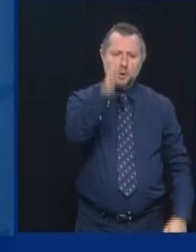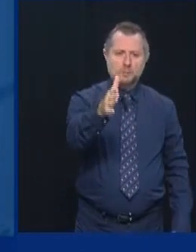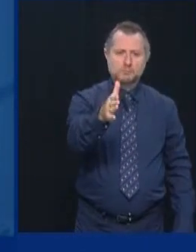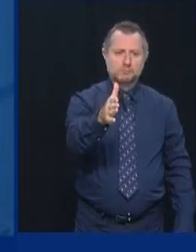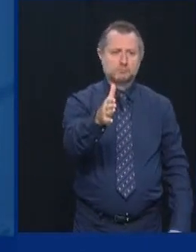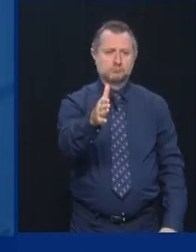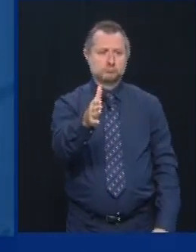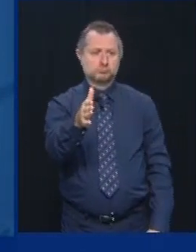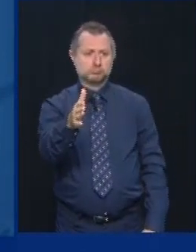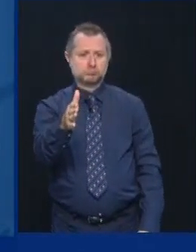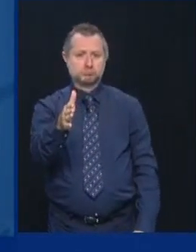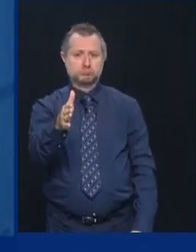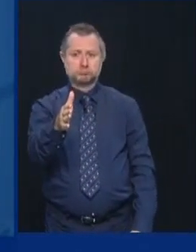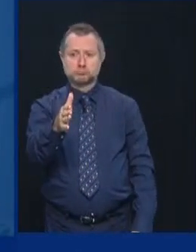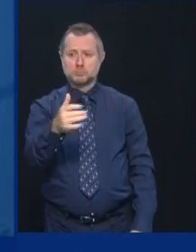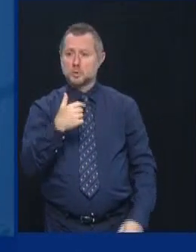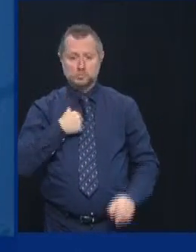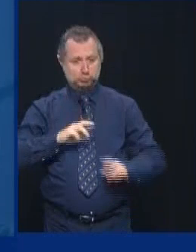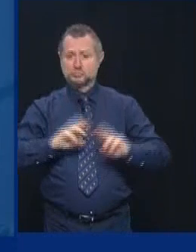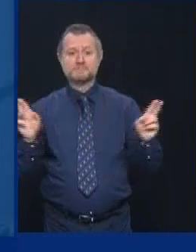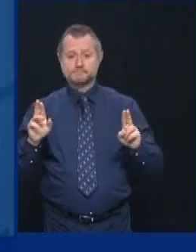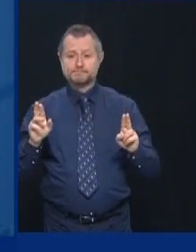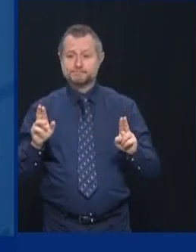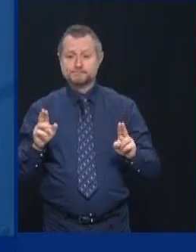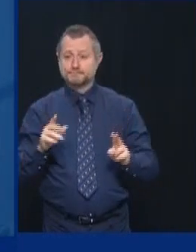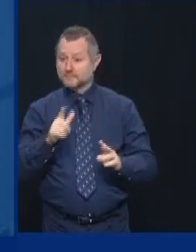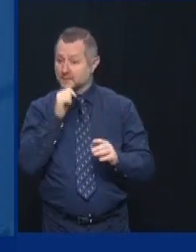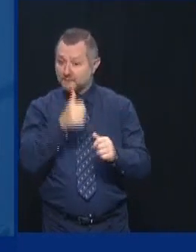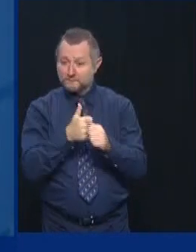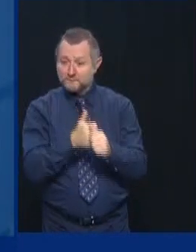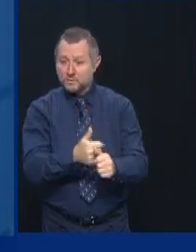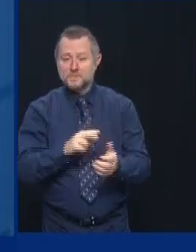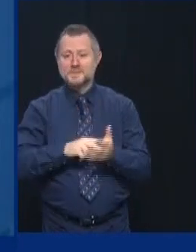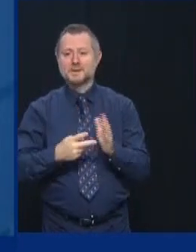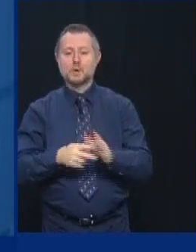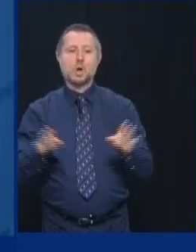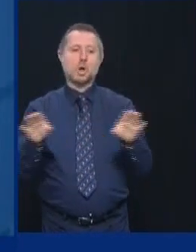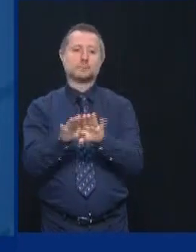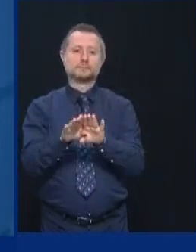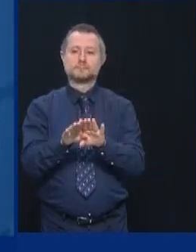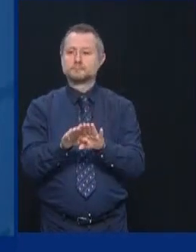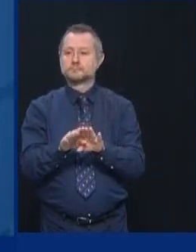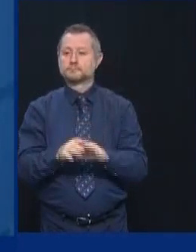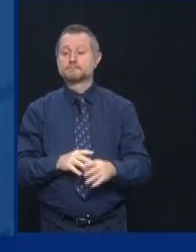IF YOU DO NOT AGREE TO ENFORCE THE RULES, THEN WE'LL CLOSE THE